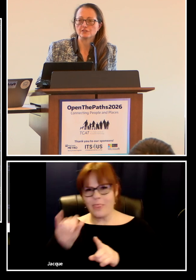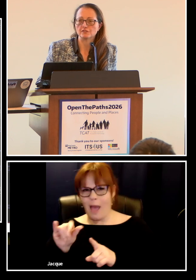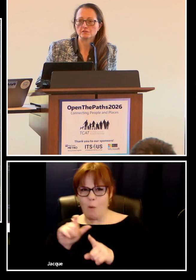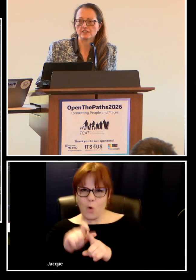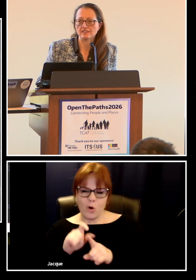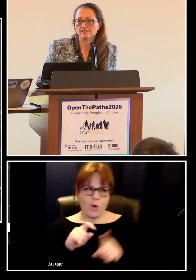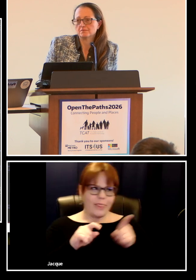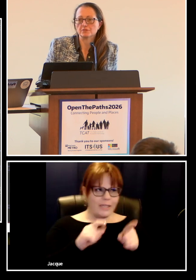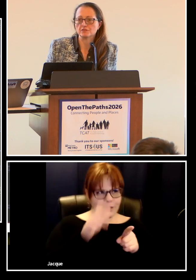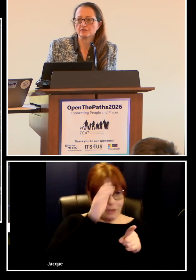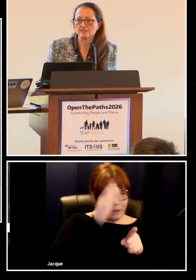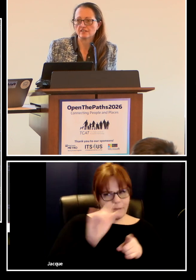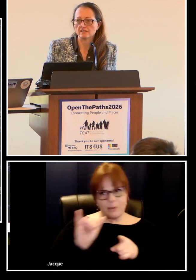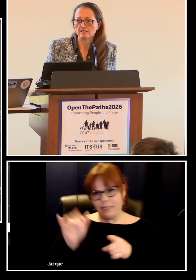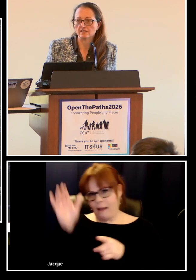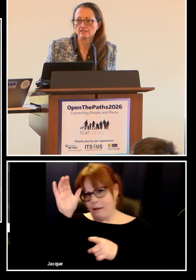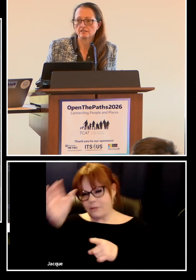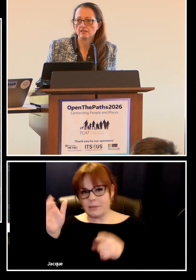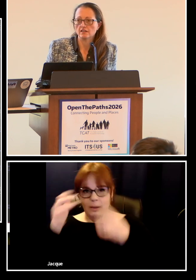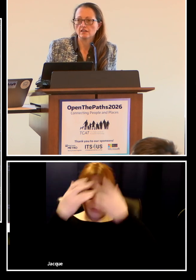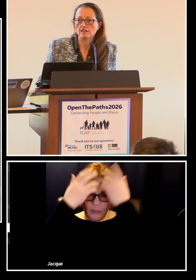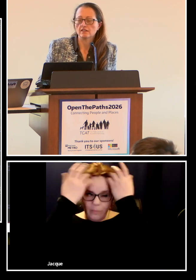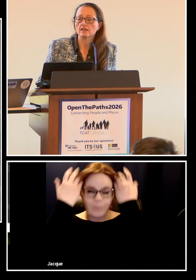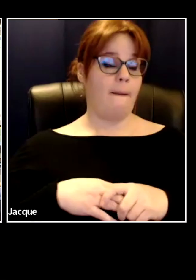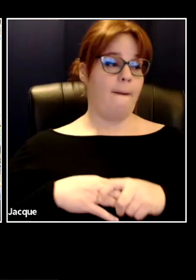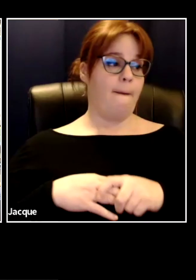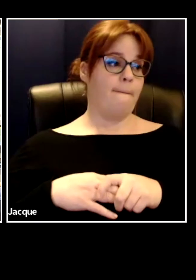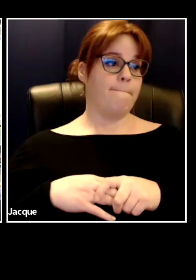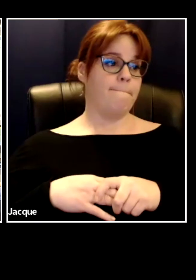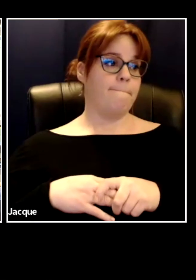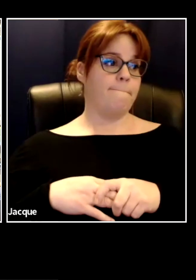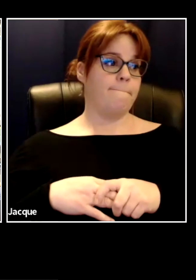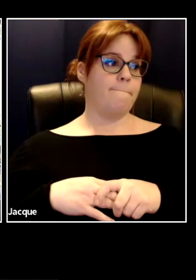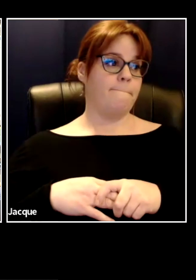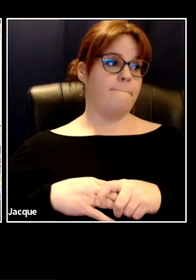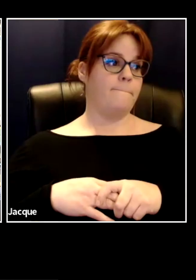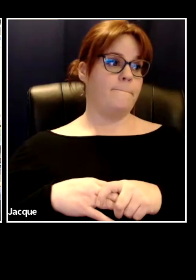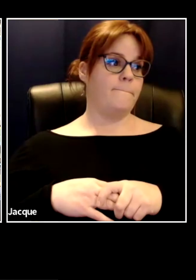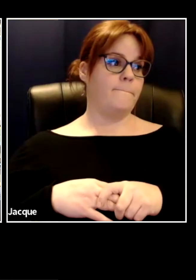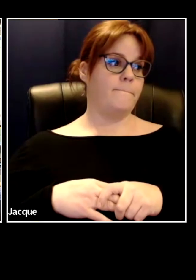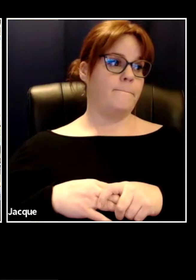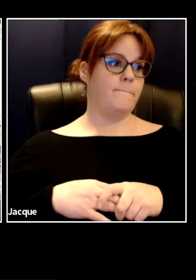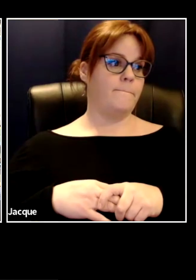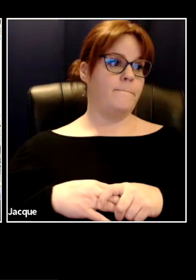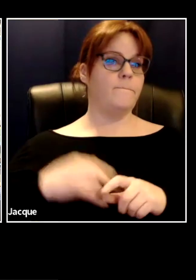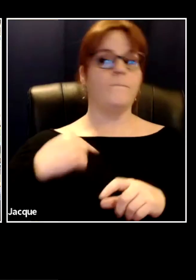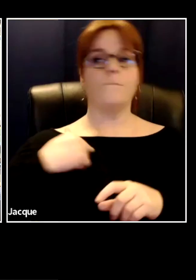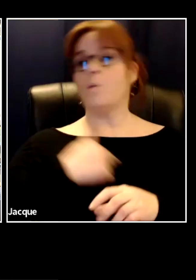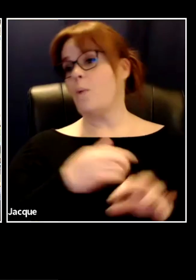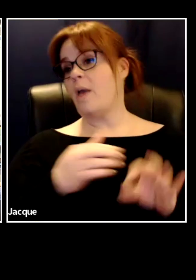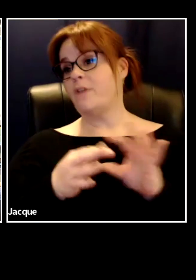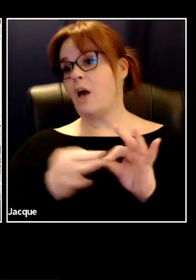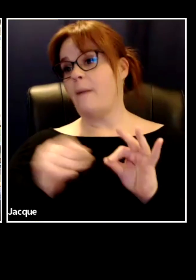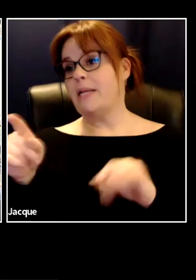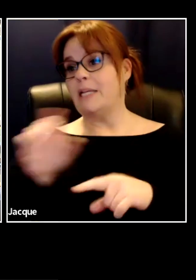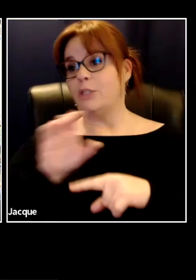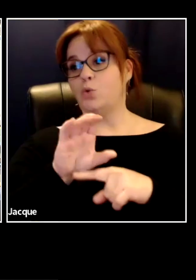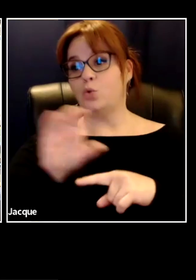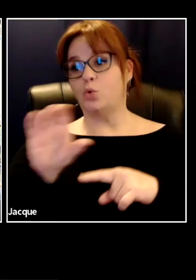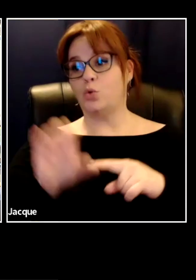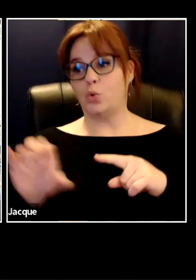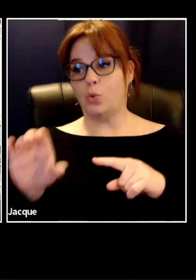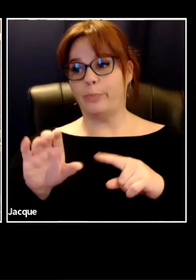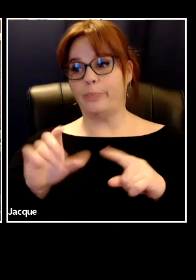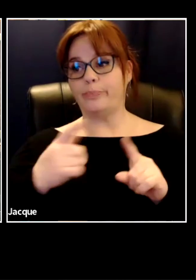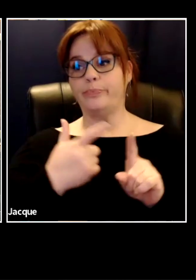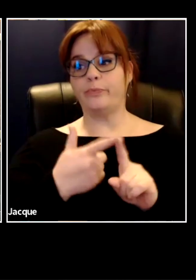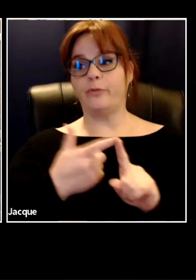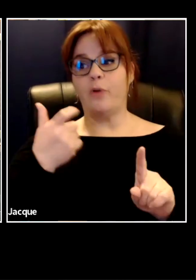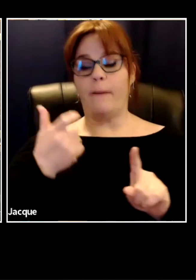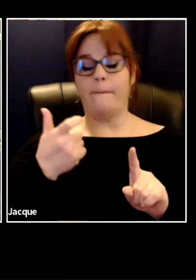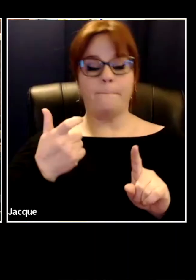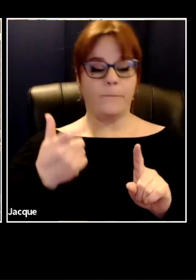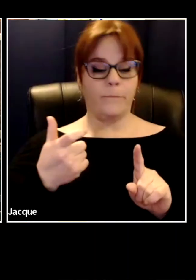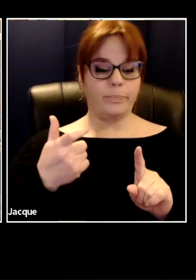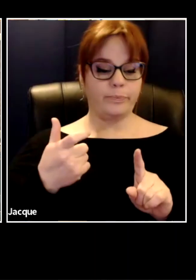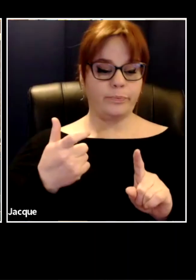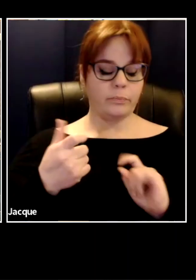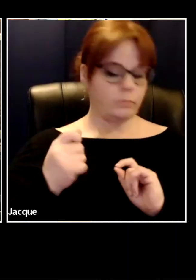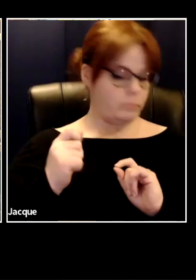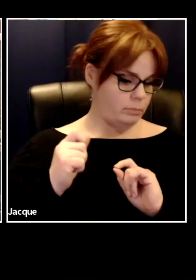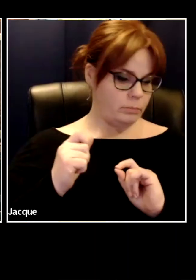before we even produce these analytics. Yeah, we have a comment in the Zoom chat from